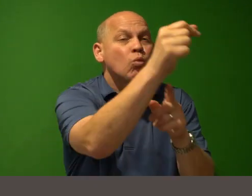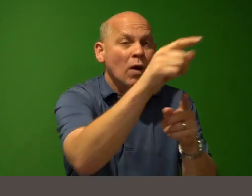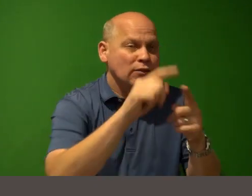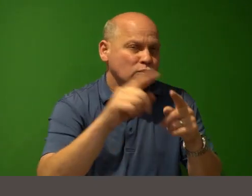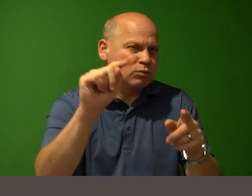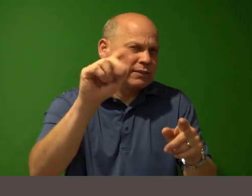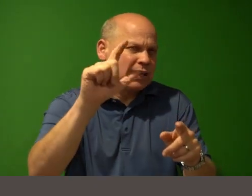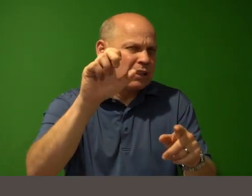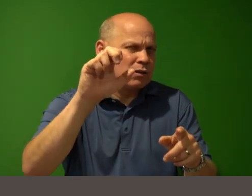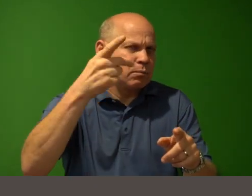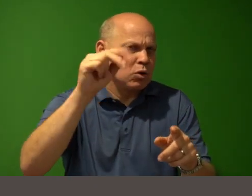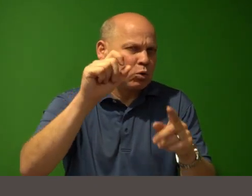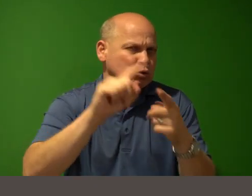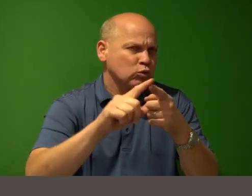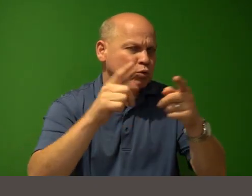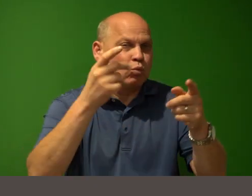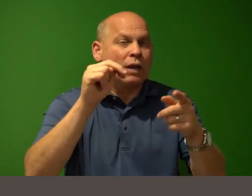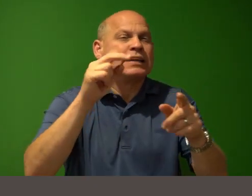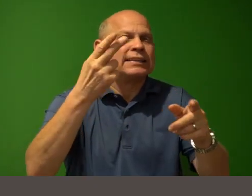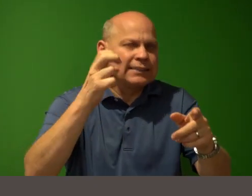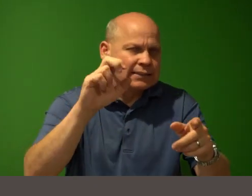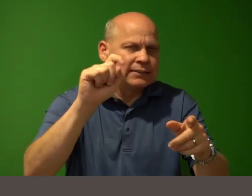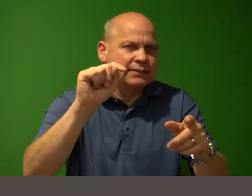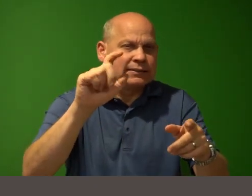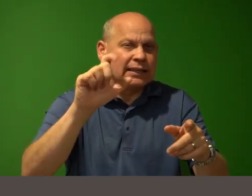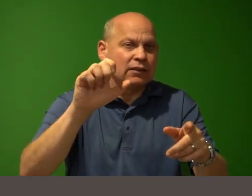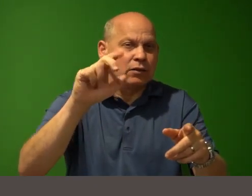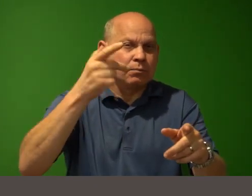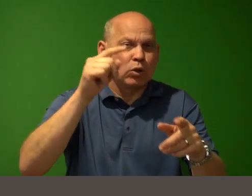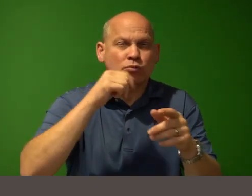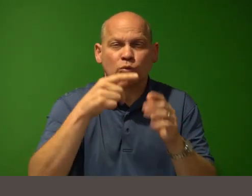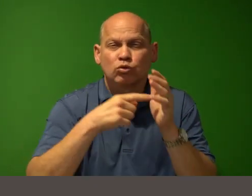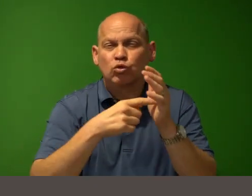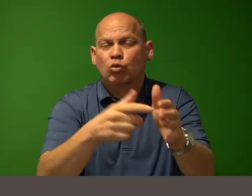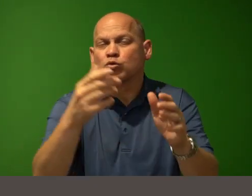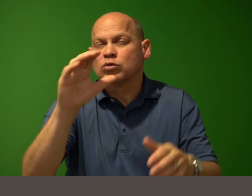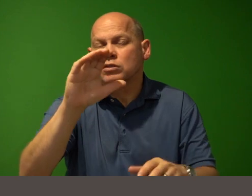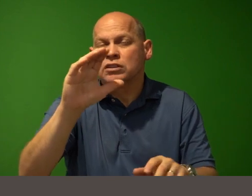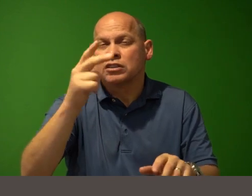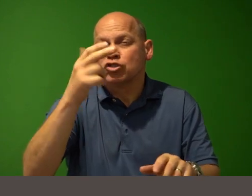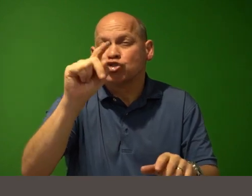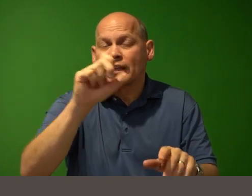So, I'm going to show you all about Chance Music, specifically Aleatoric Music,